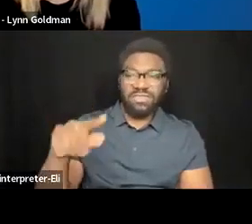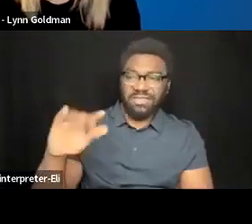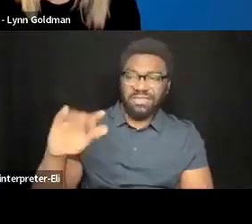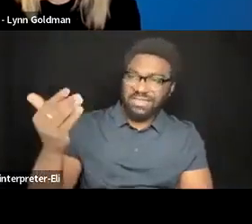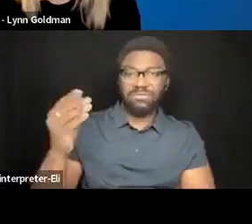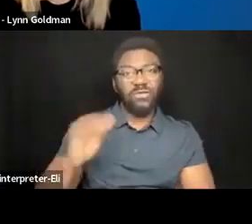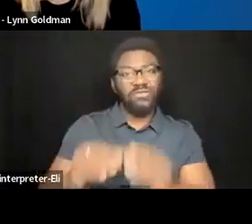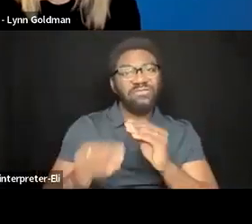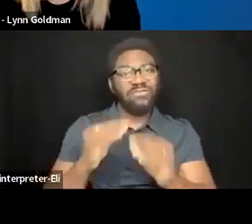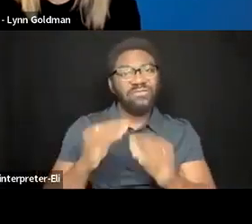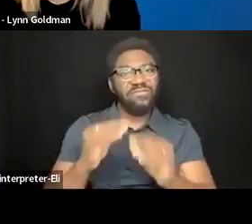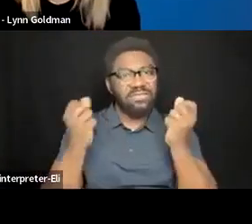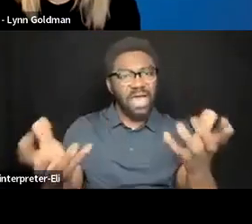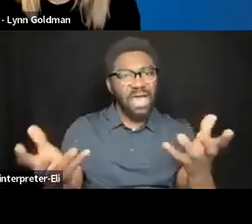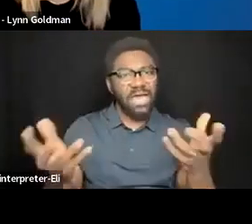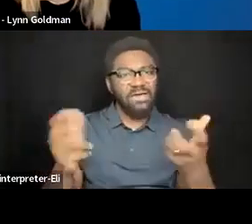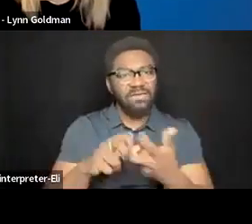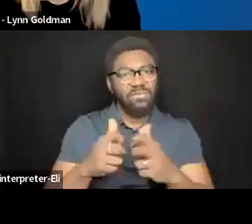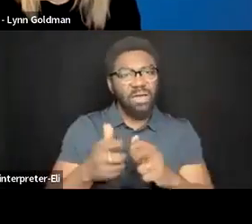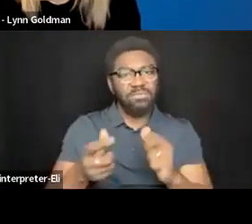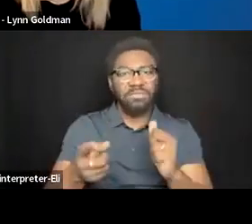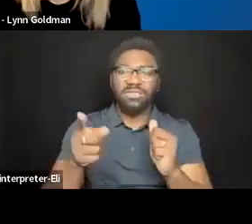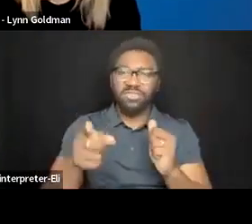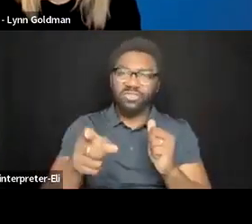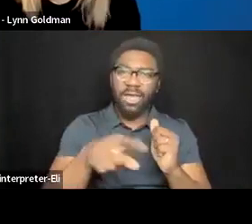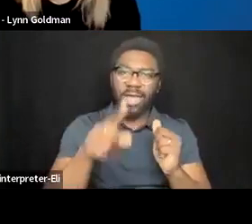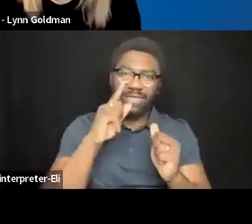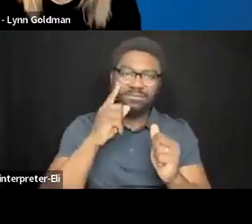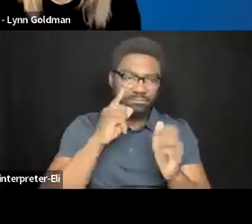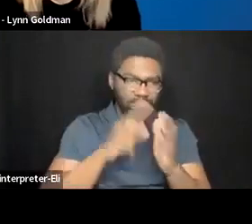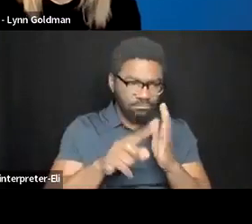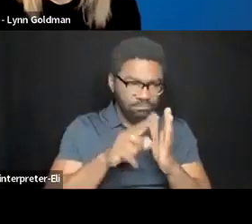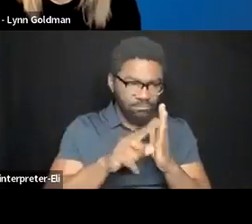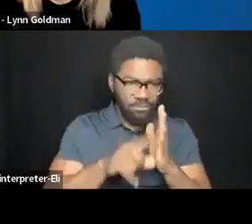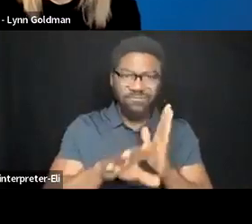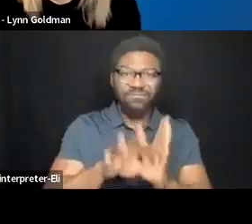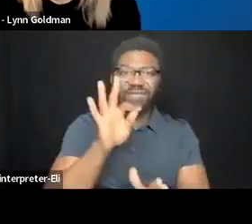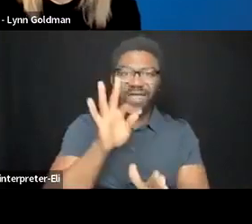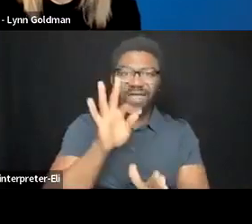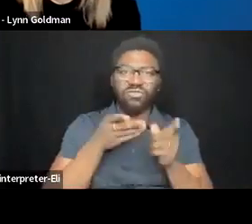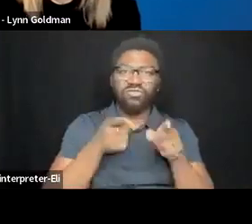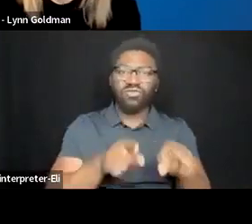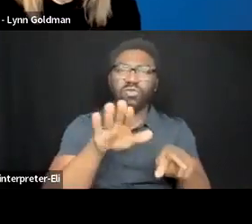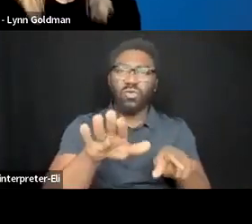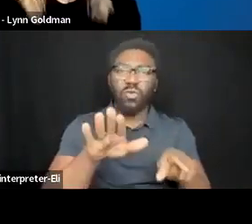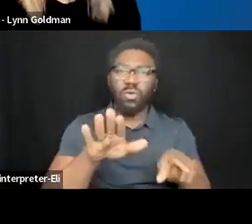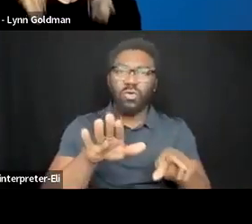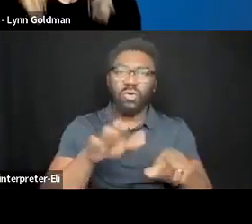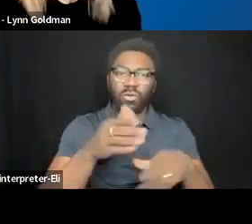of things that you and your careful assessment and the CDC itself felt went wrong.